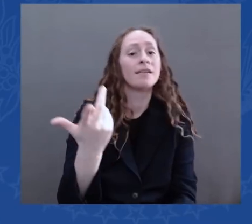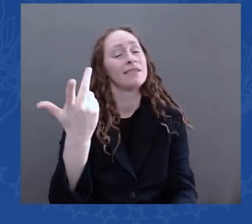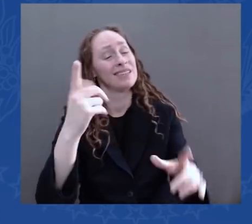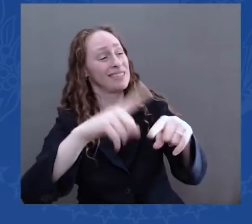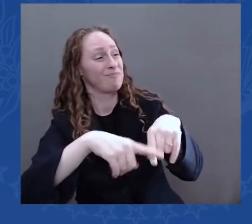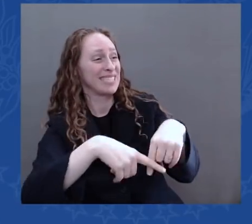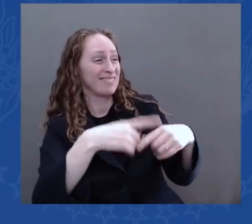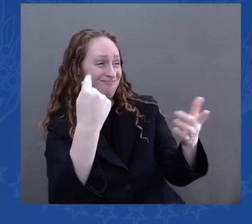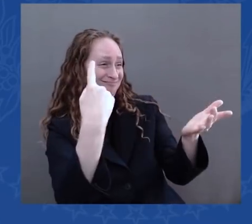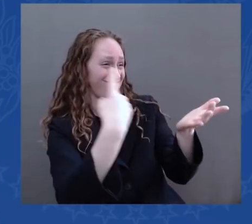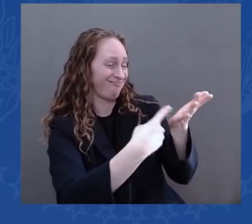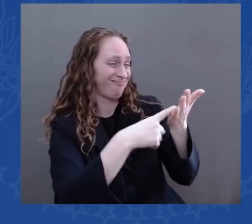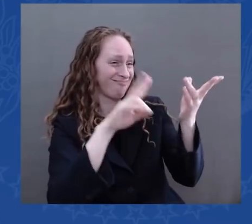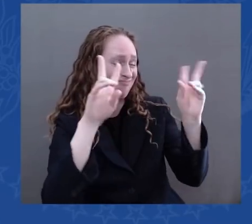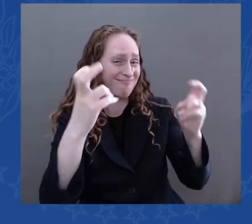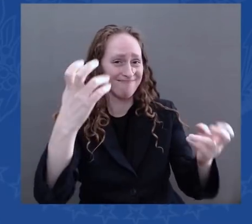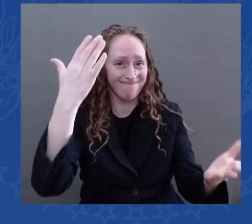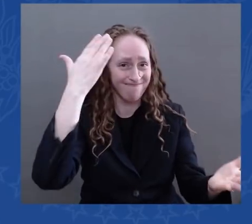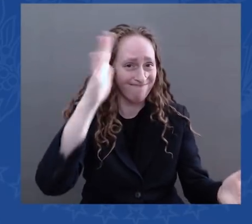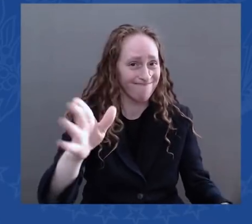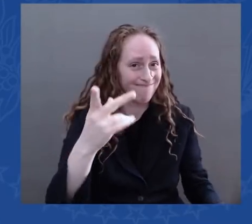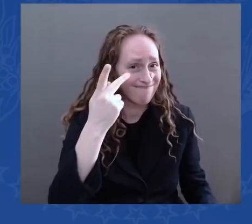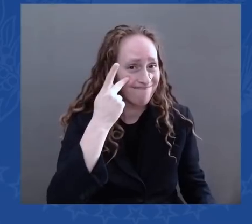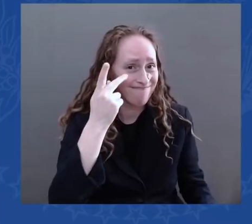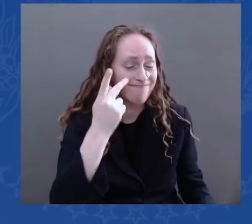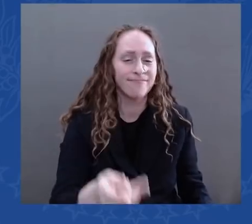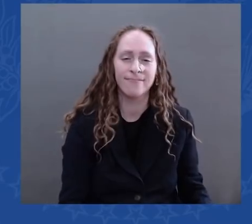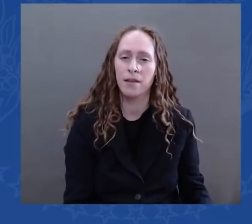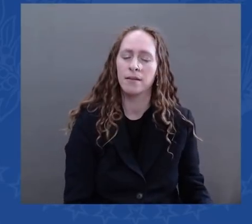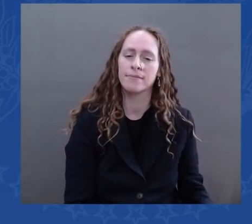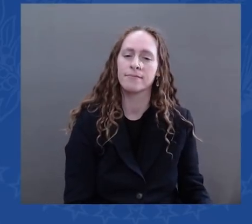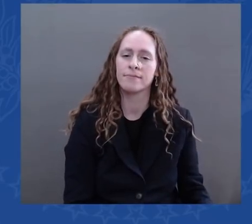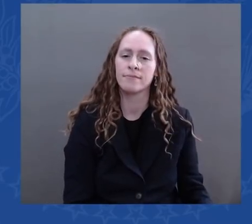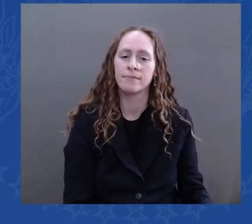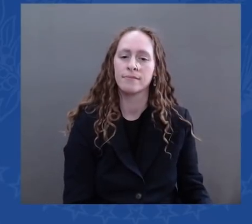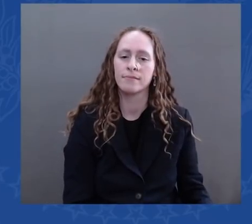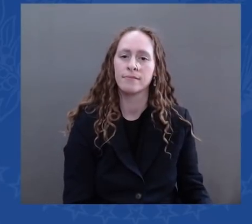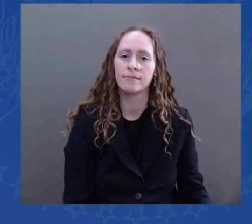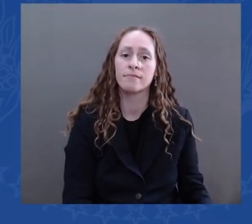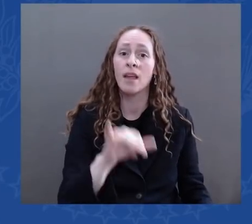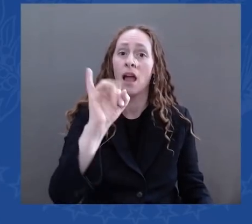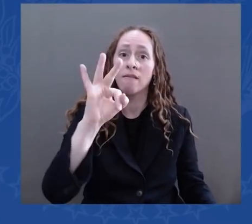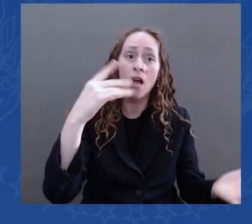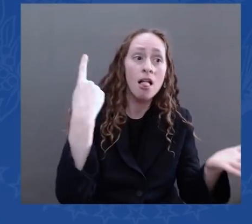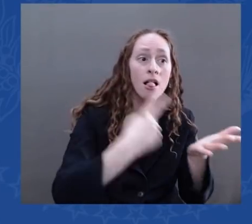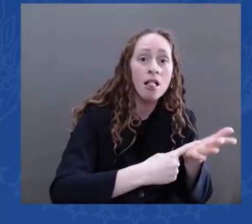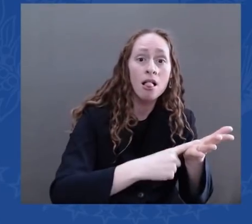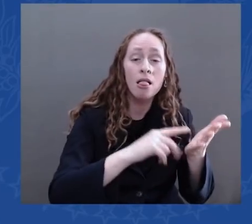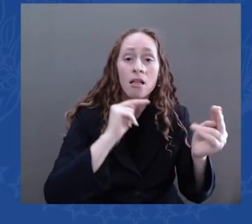The Press: What if he wanted to talk about negotiations though? What if he wanted to -- The President: Now, look, you said Supreme Court. Now, don't play games, okay? The Press: Well, you can't leave that hanging.